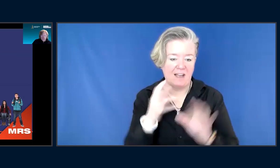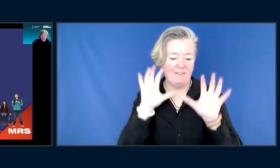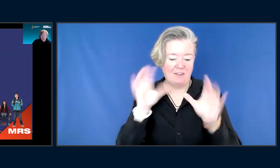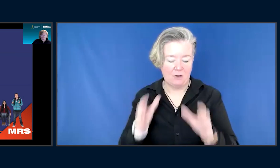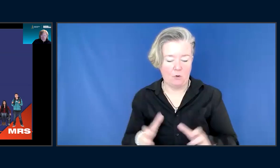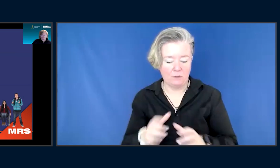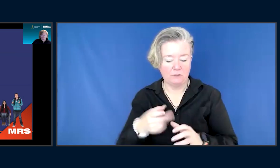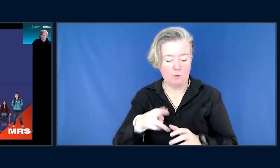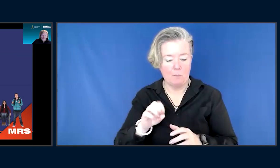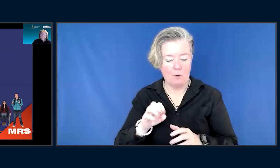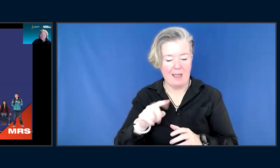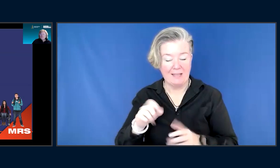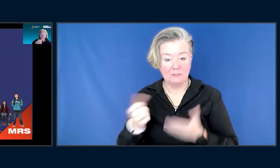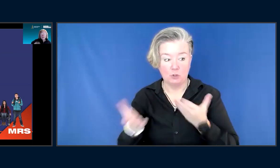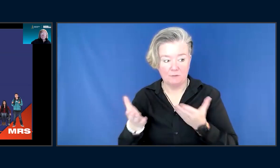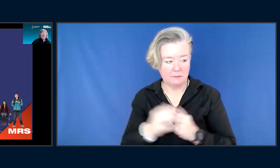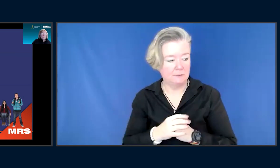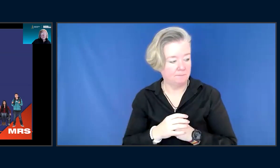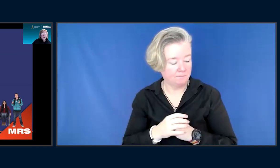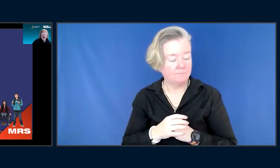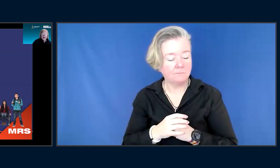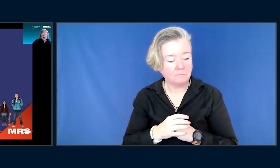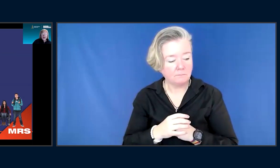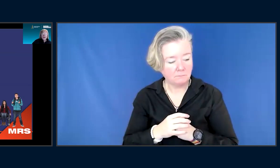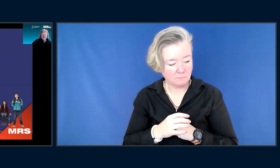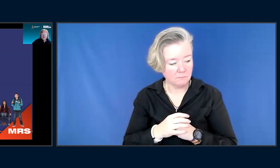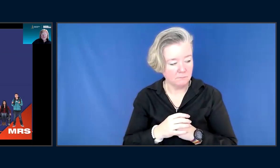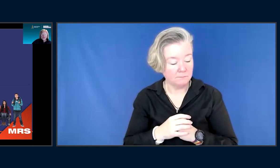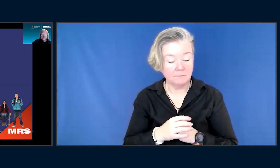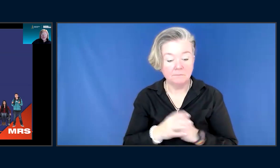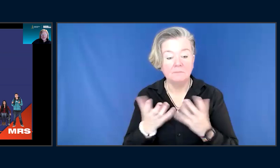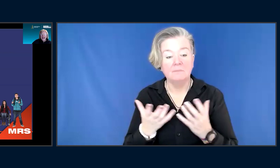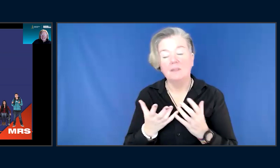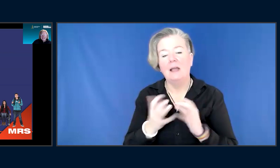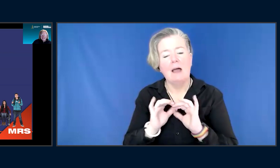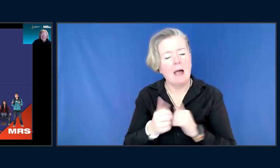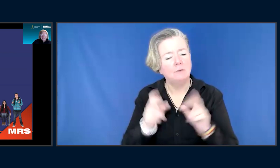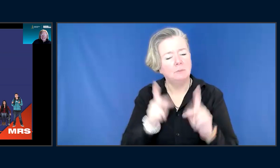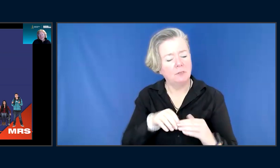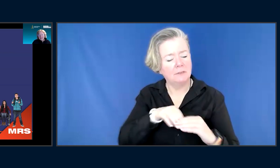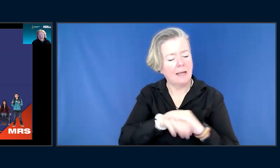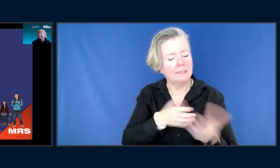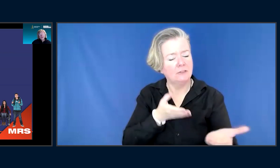the five categories of Pre-ETS services. Now, how do you-- how does someone